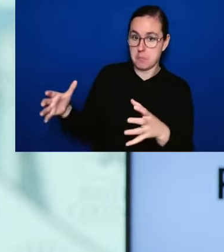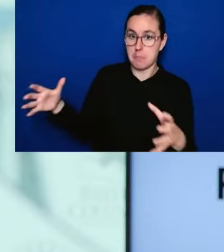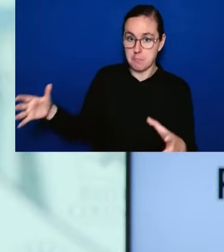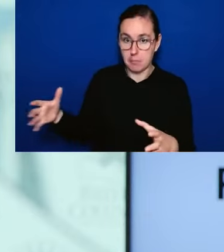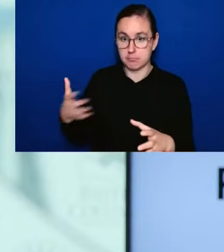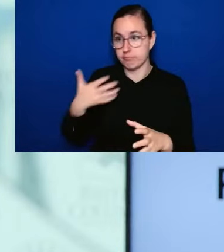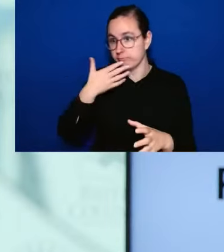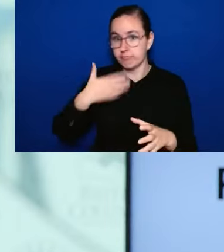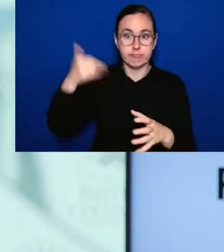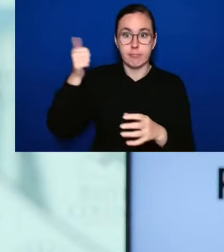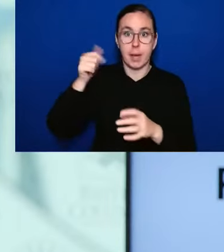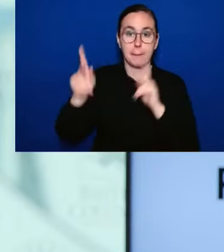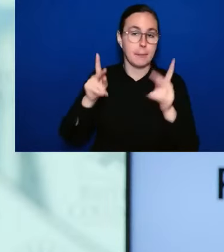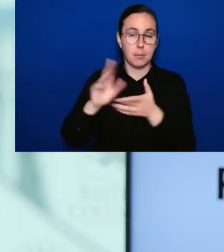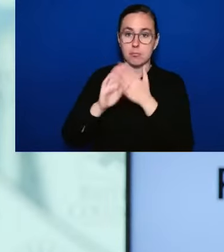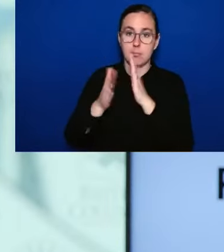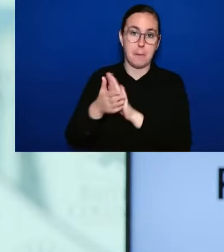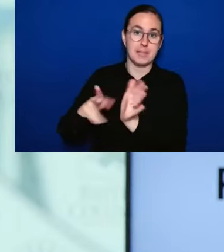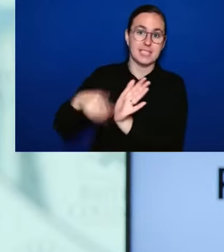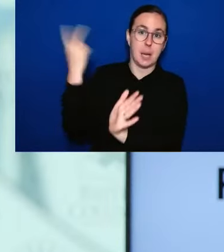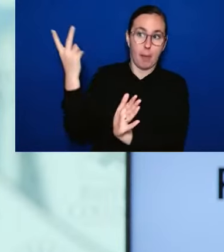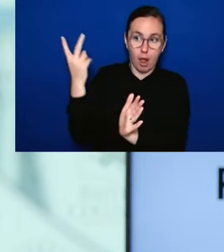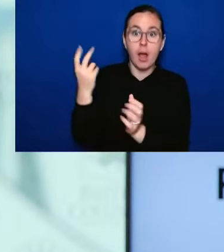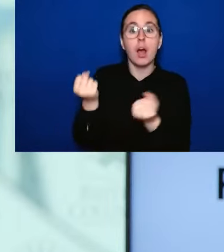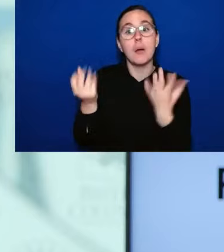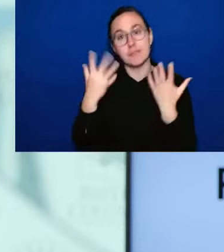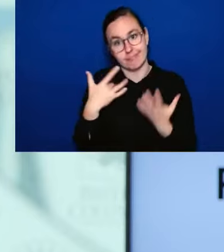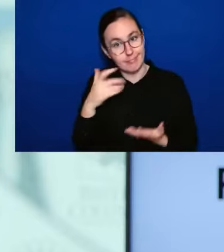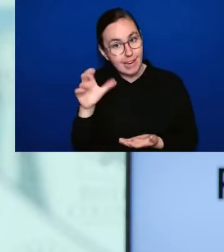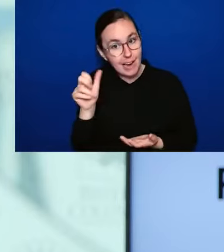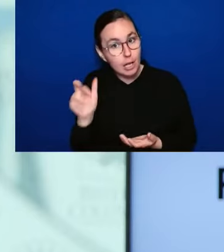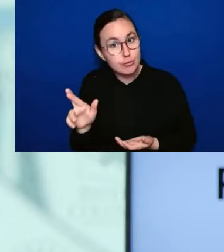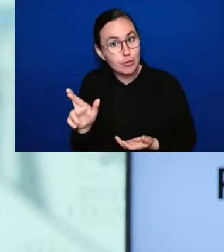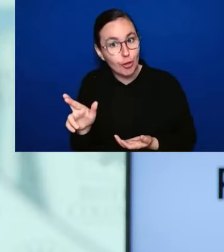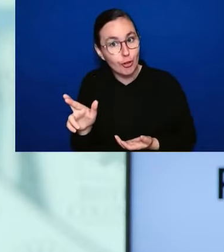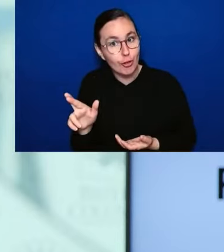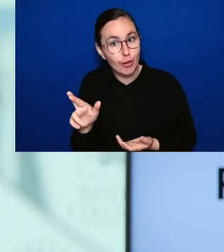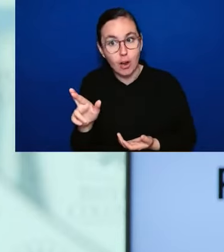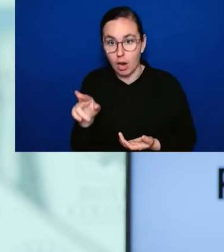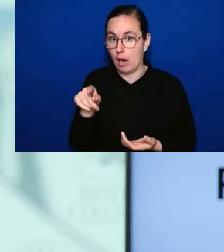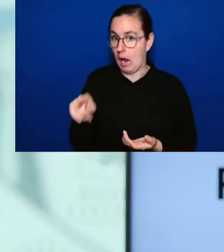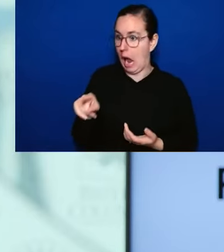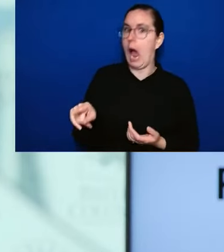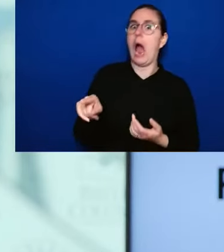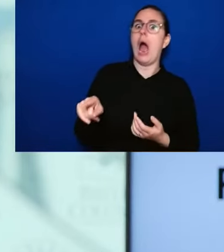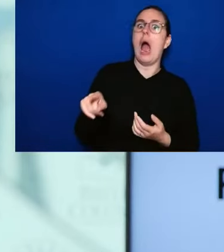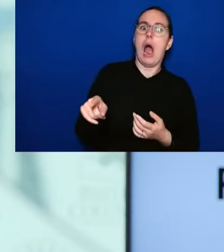number of cancers that are age related we can expect a 5275% increase. And that means we need